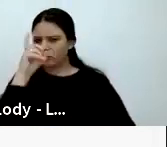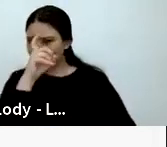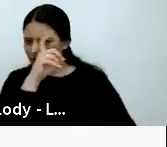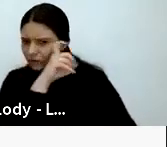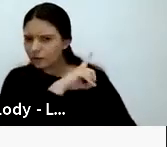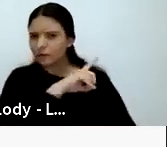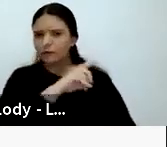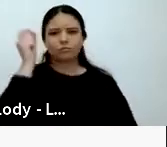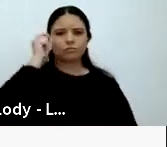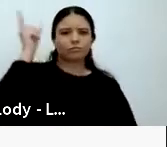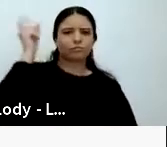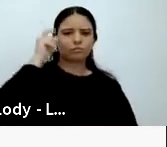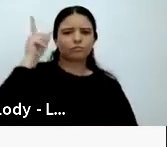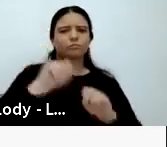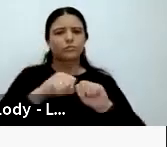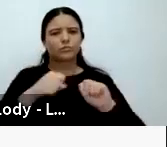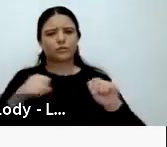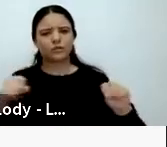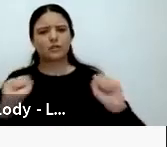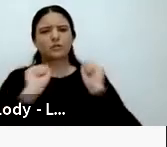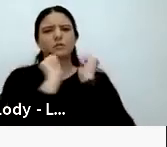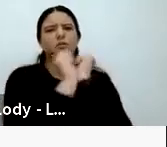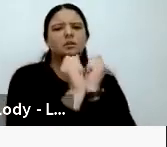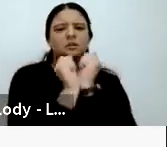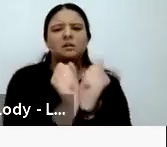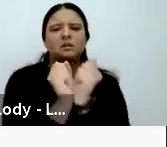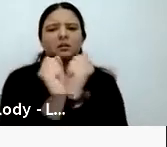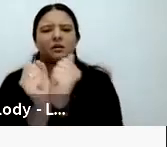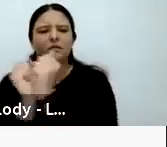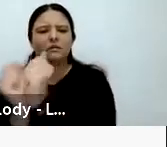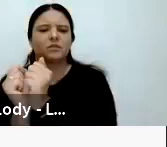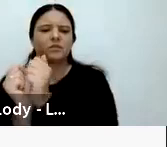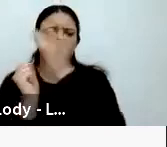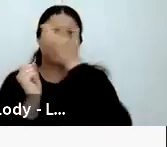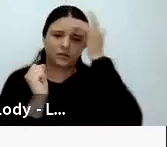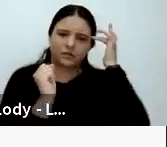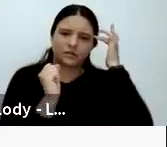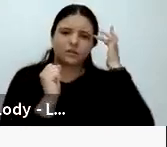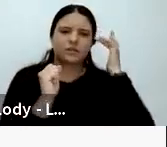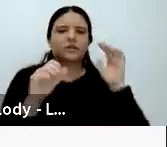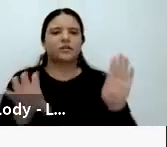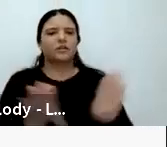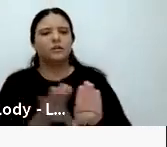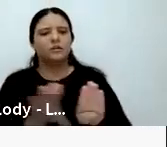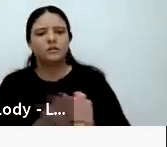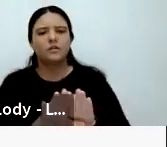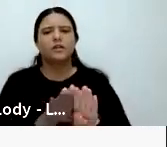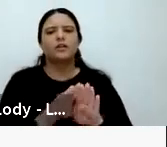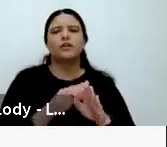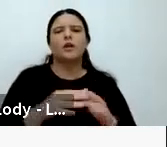believe that that a great culture with enslaved people and culture with enslaved people and, and can, and conduct genocide. cidal warfare on the